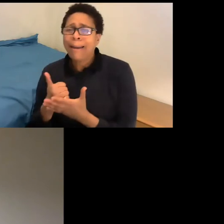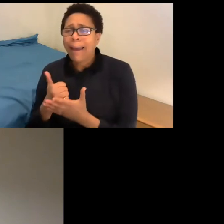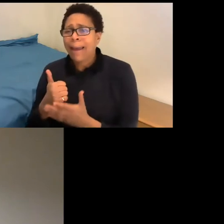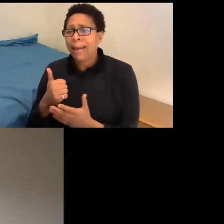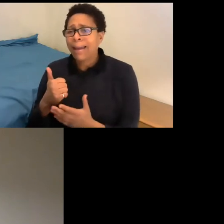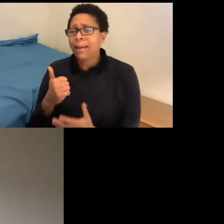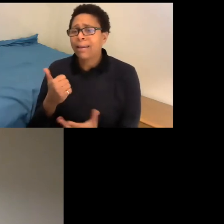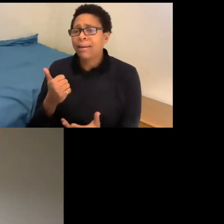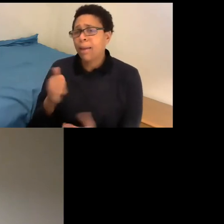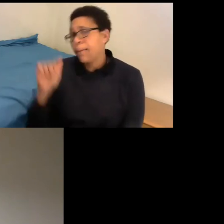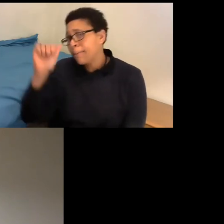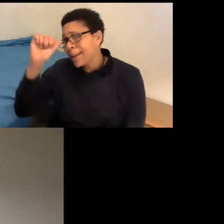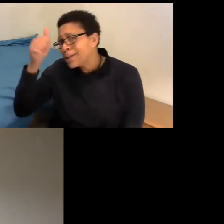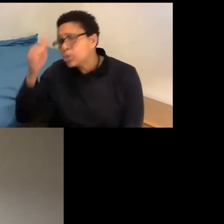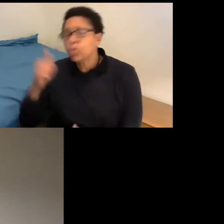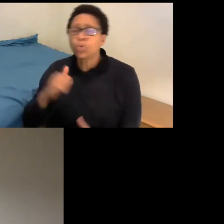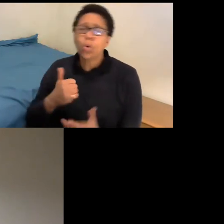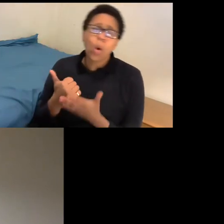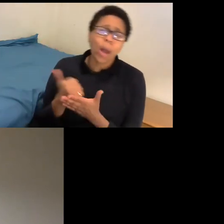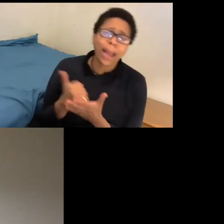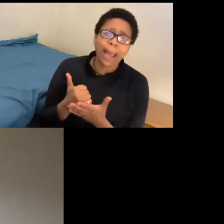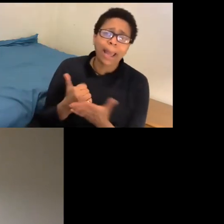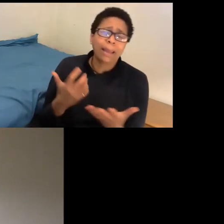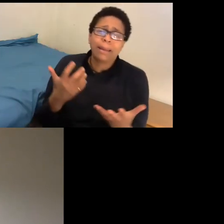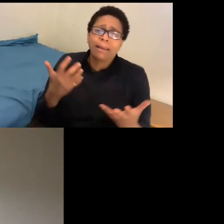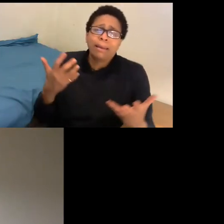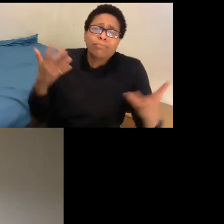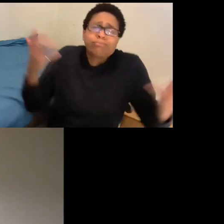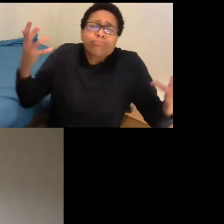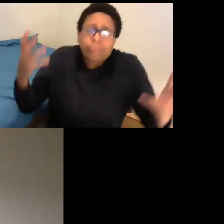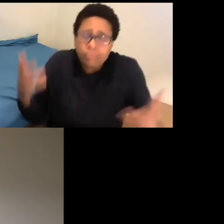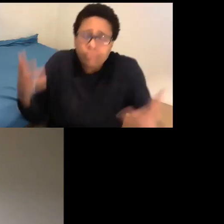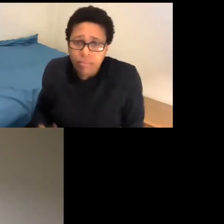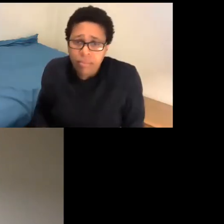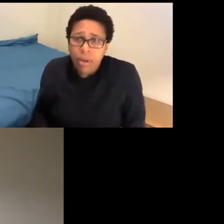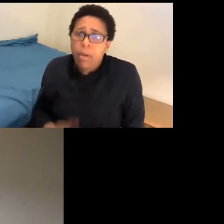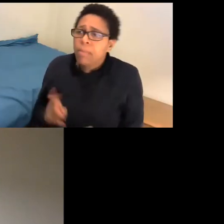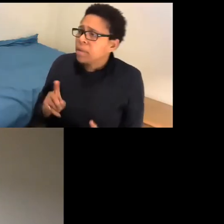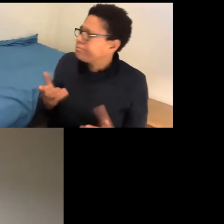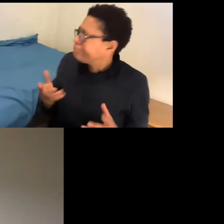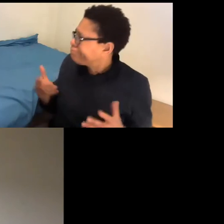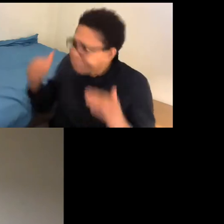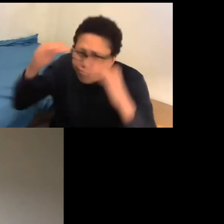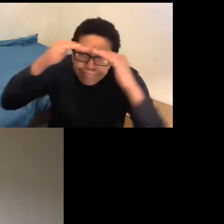are the Imams at? And it, it did feel at some point like, you